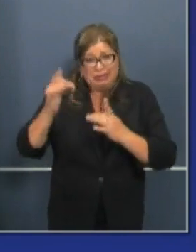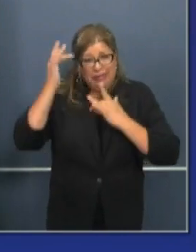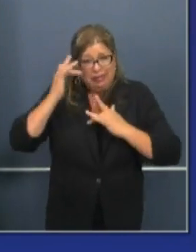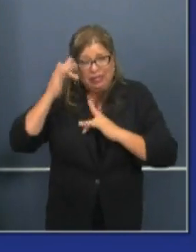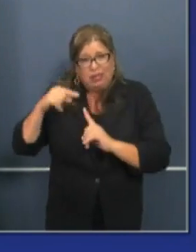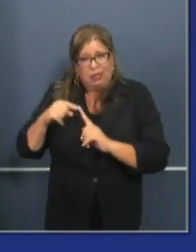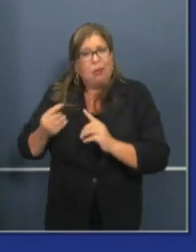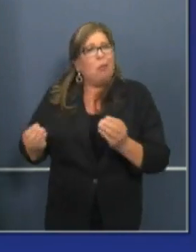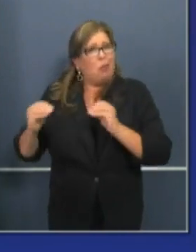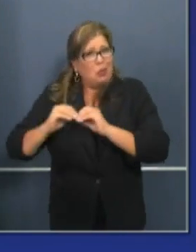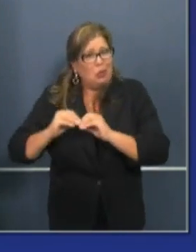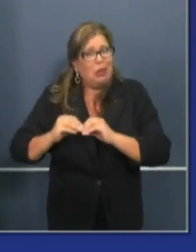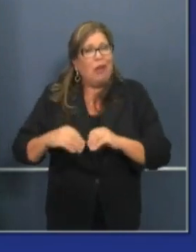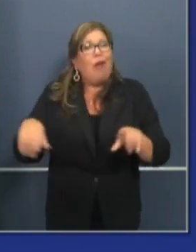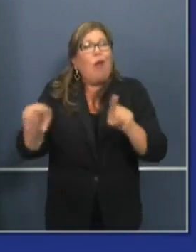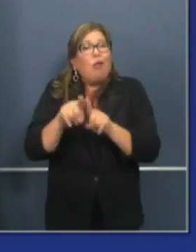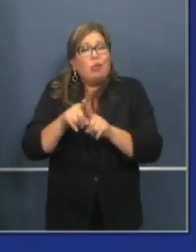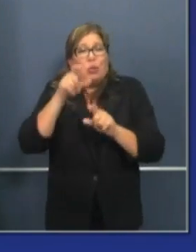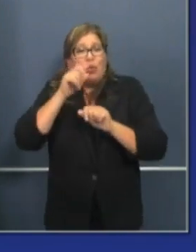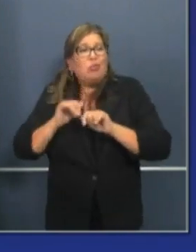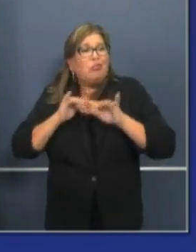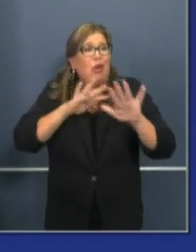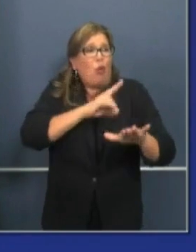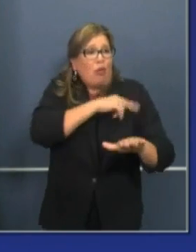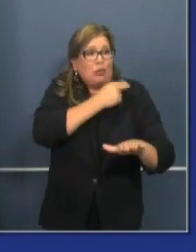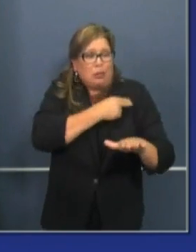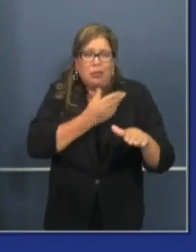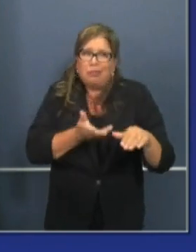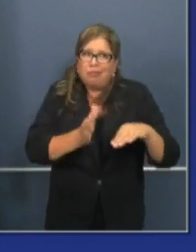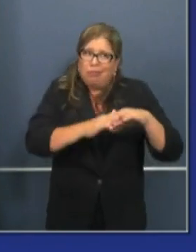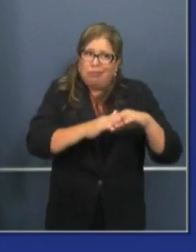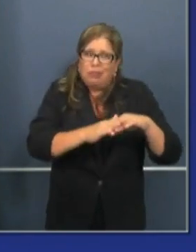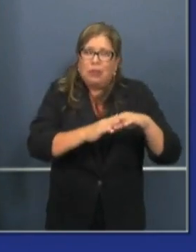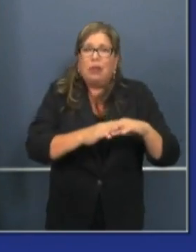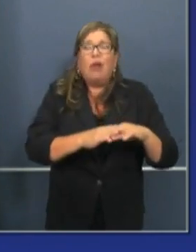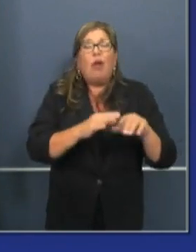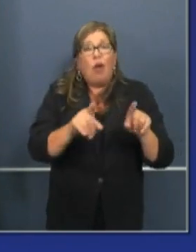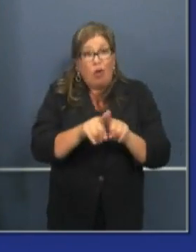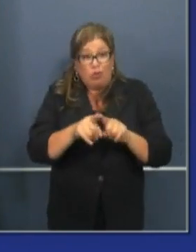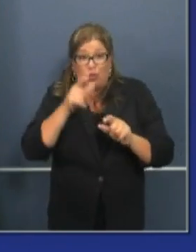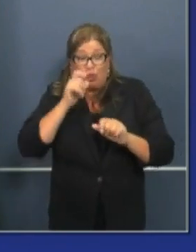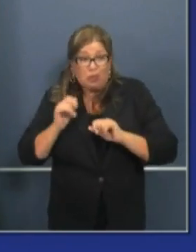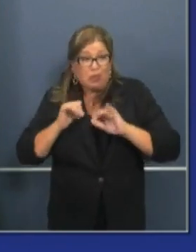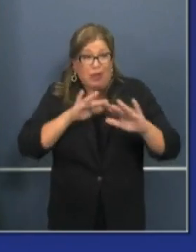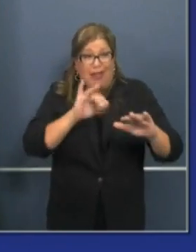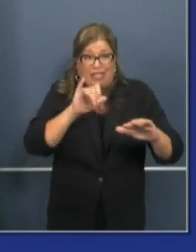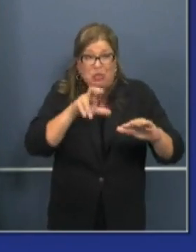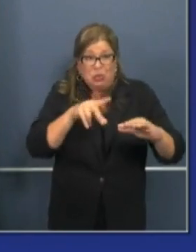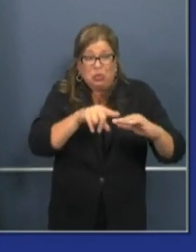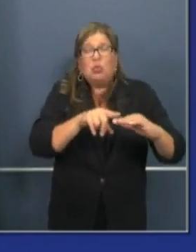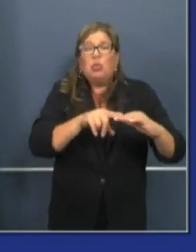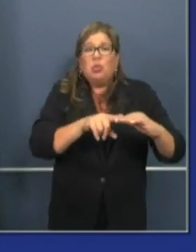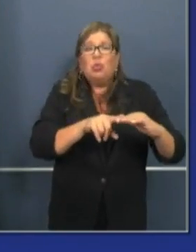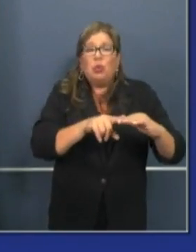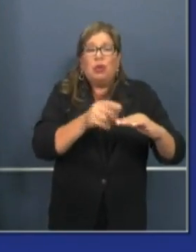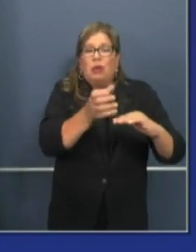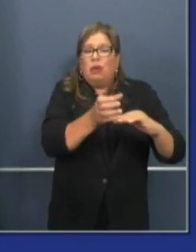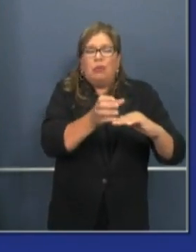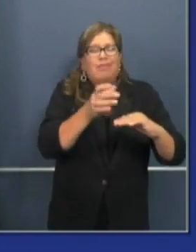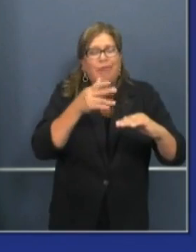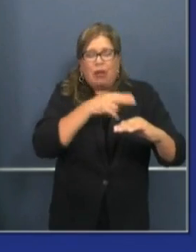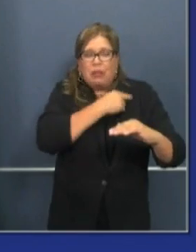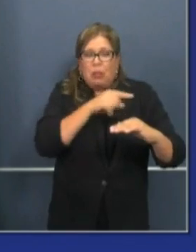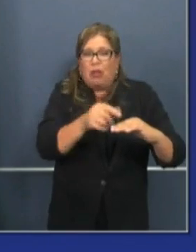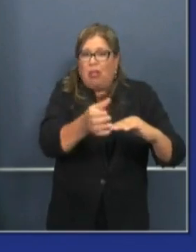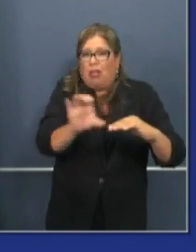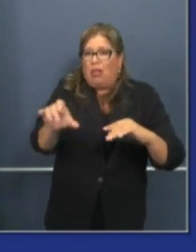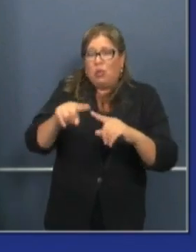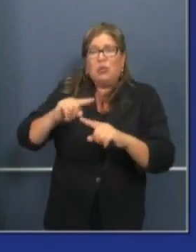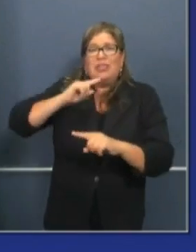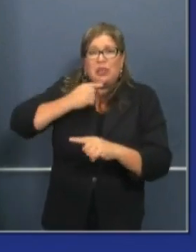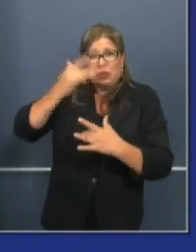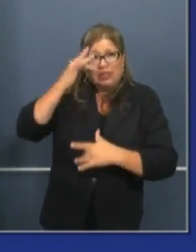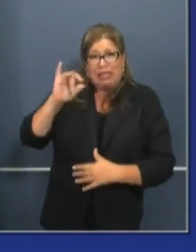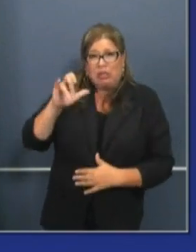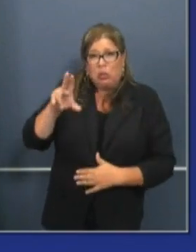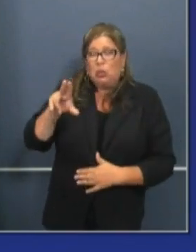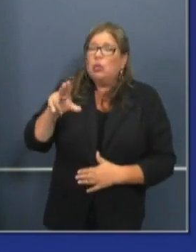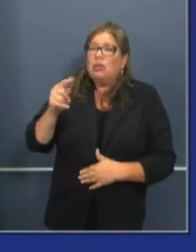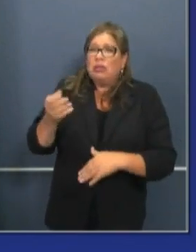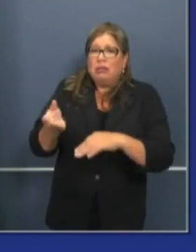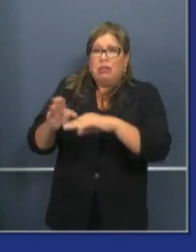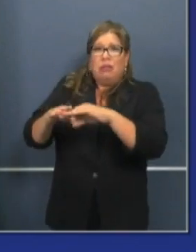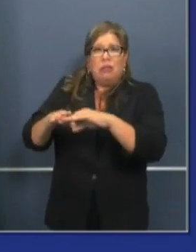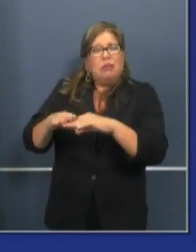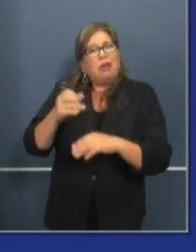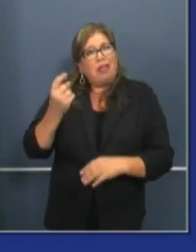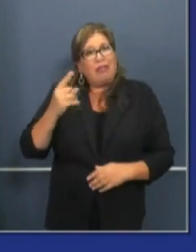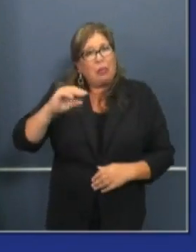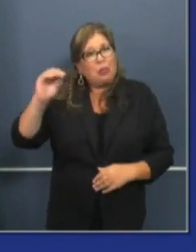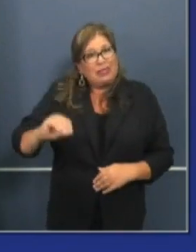IT IS GOING SLIGHTLY UP HOSPITALIZATIONS ARE STARTING TO GO UP IN THE STATE OF CALIFORNIA REFLECTED IN THIS SLIDE ACCORDINGLY NUMBER OF ICU PATIENTS HAS ALSO SEEN AN